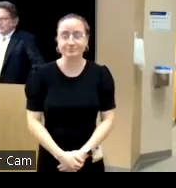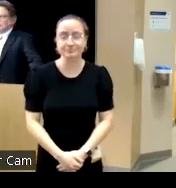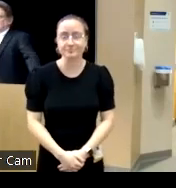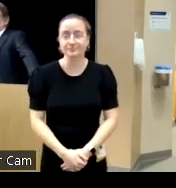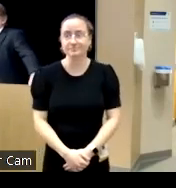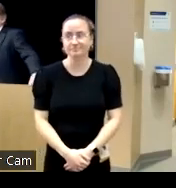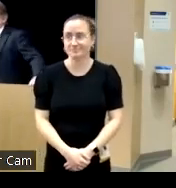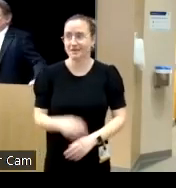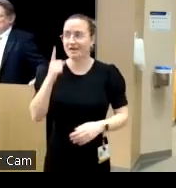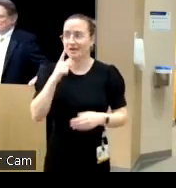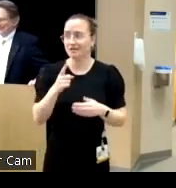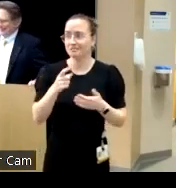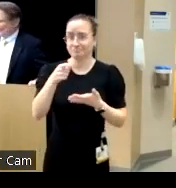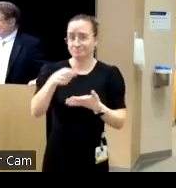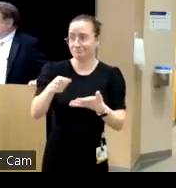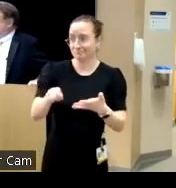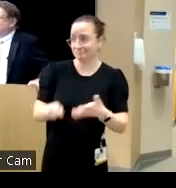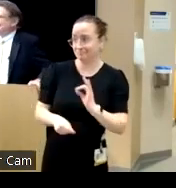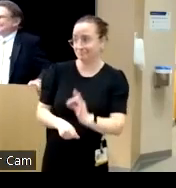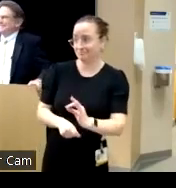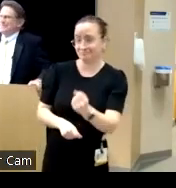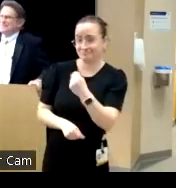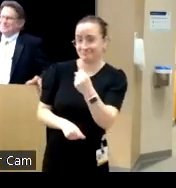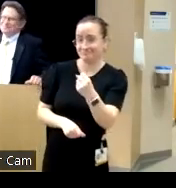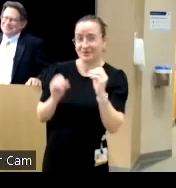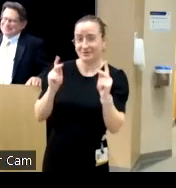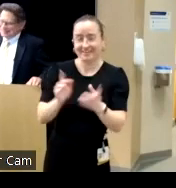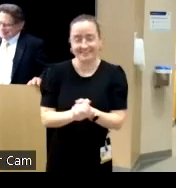um that covers it pretty much right all right so it's a real pleasure